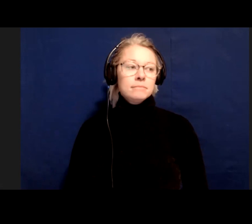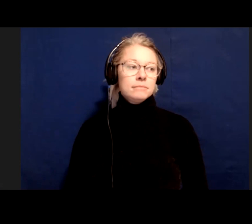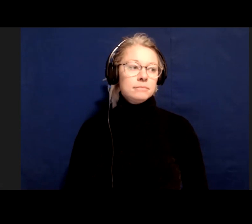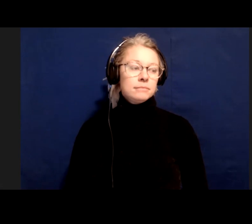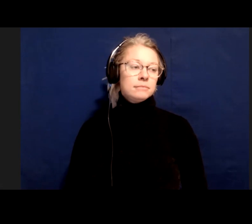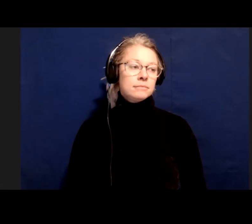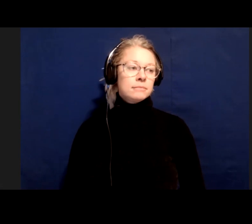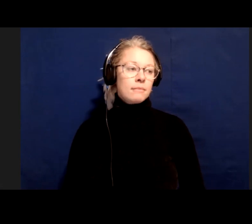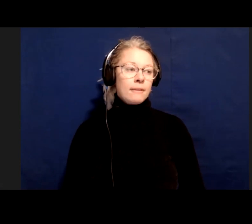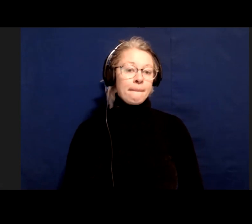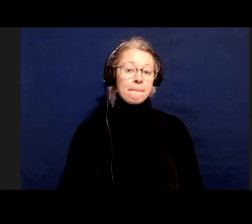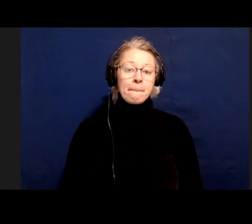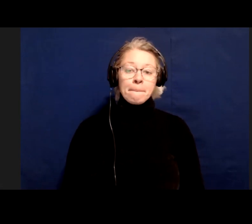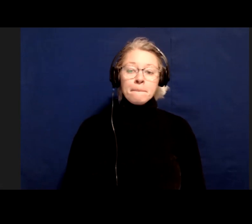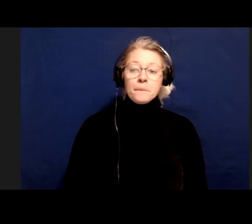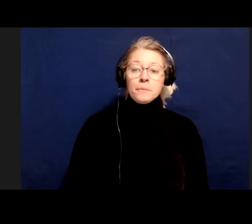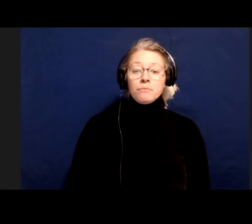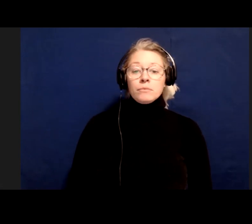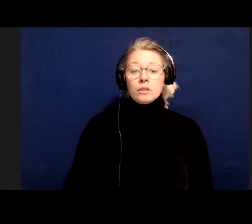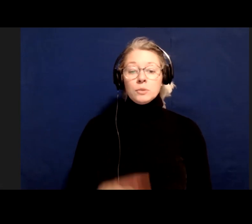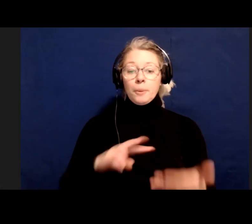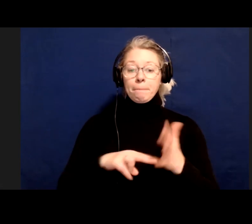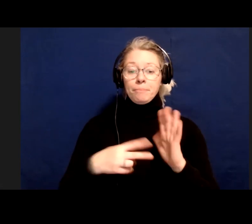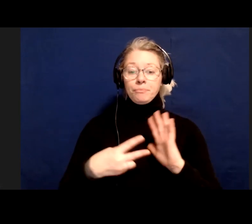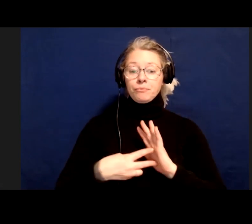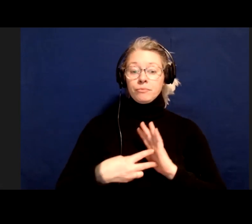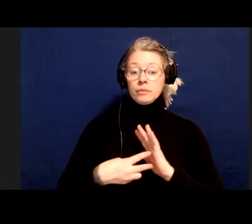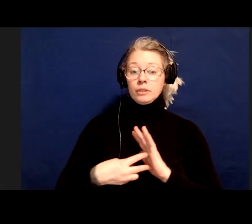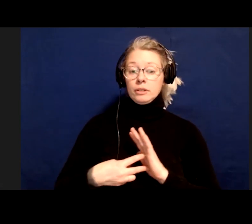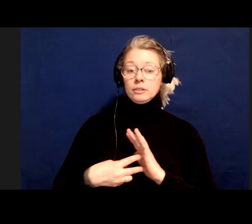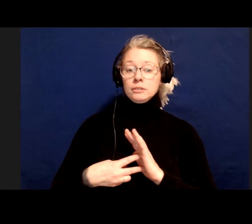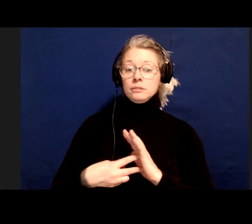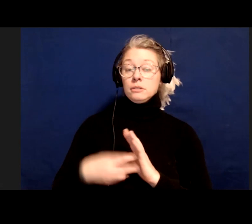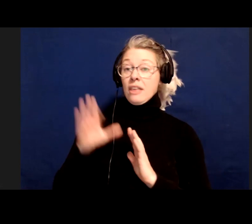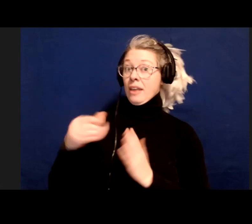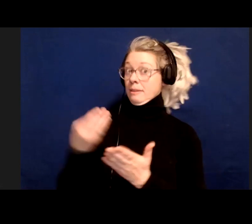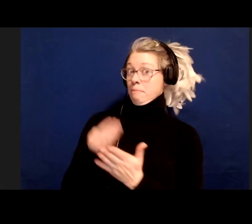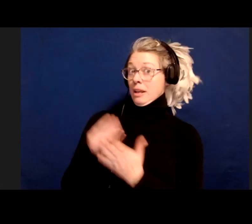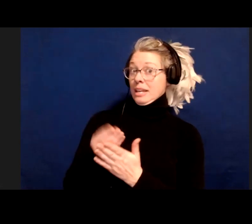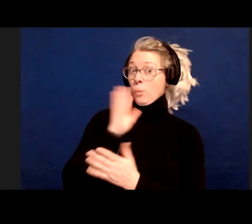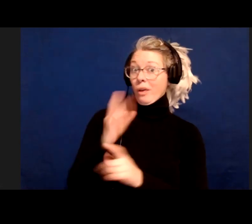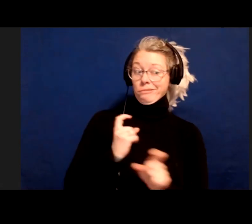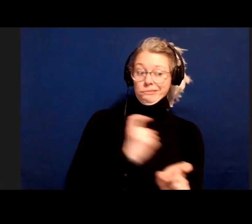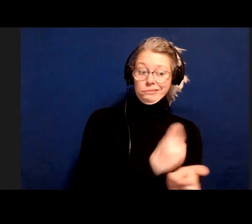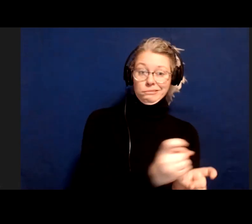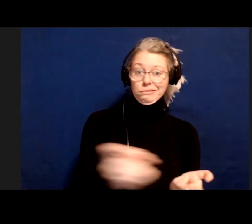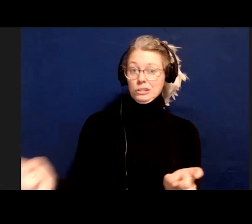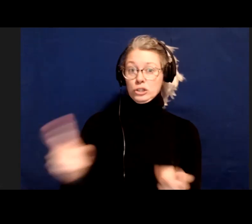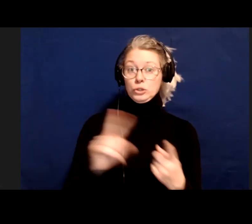so while it won't go to the granting programs per se, we do intend for it to go as much